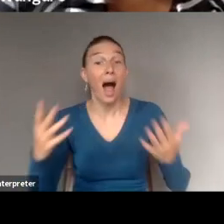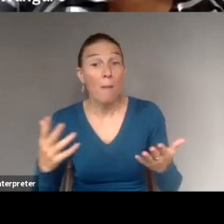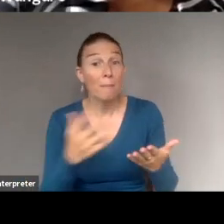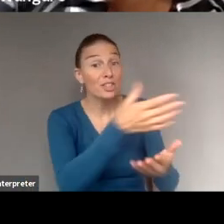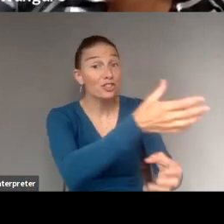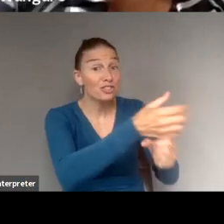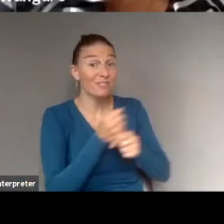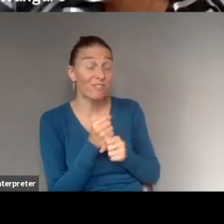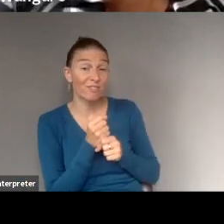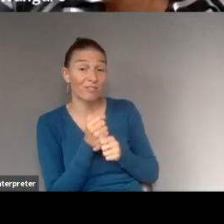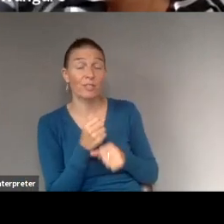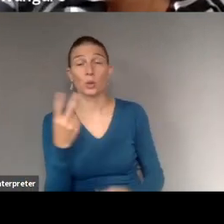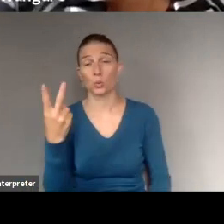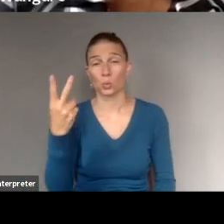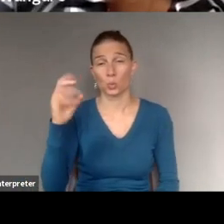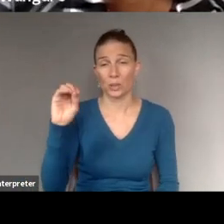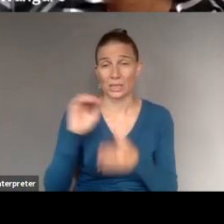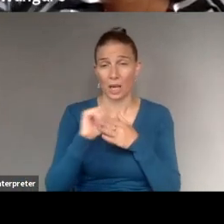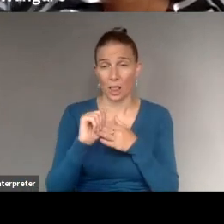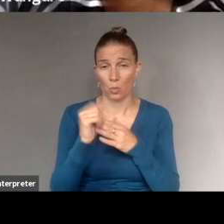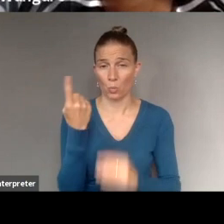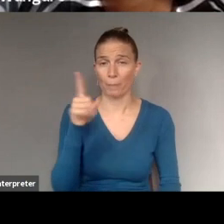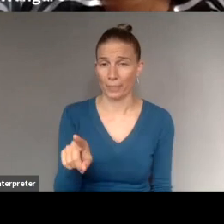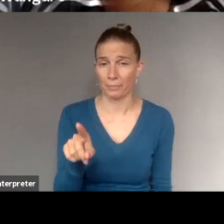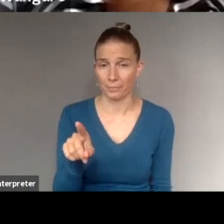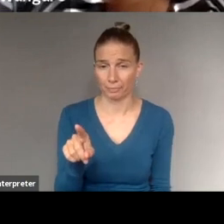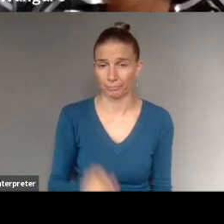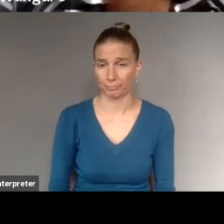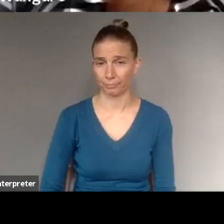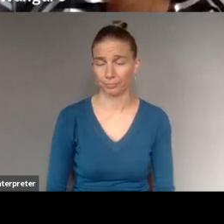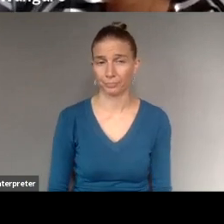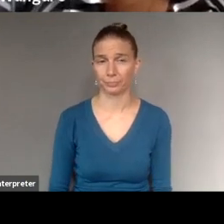Next slide.